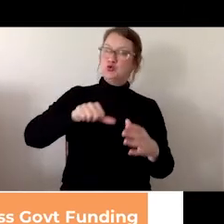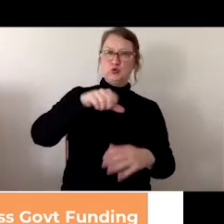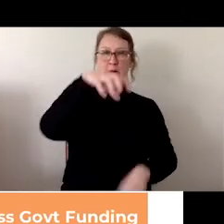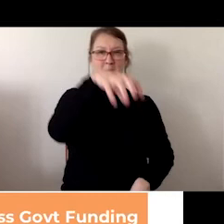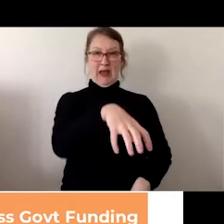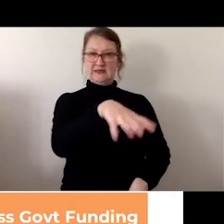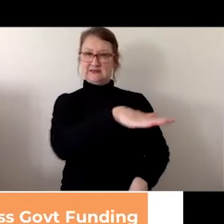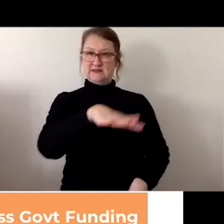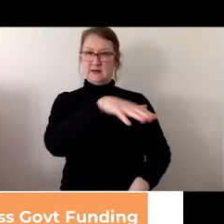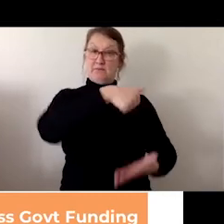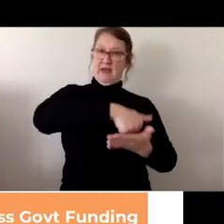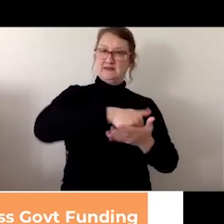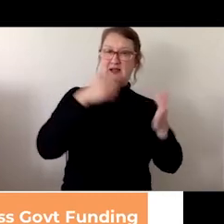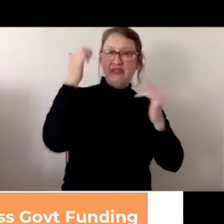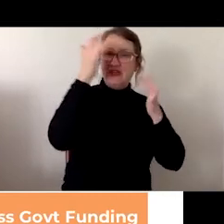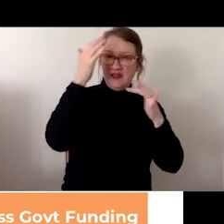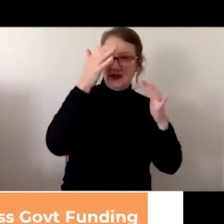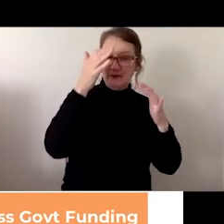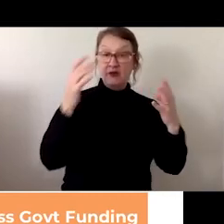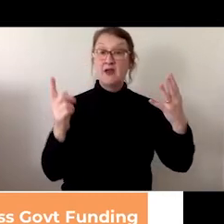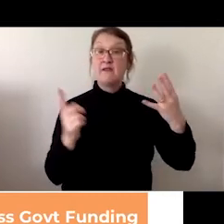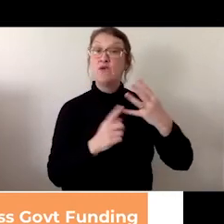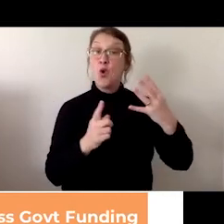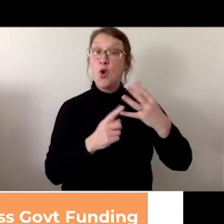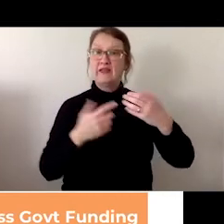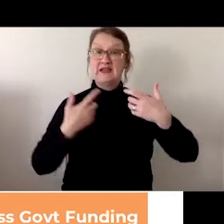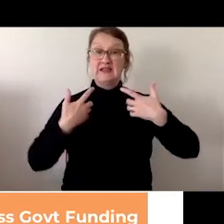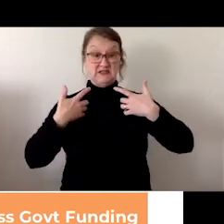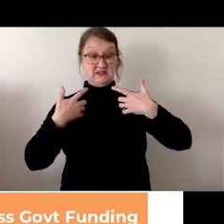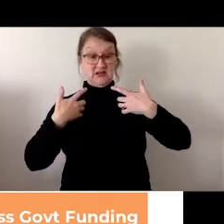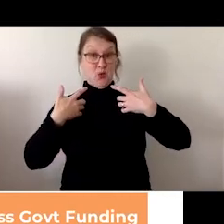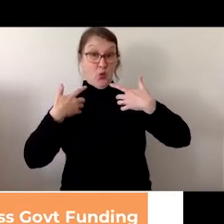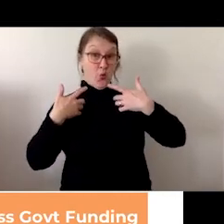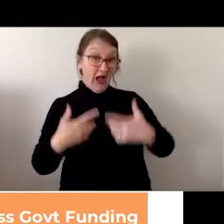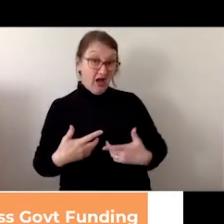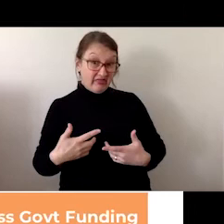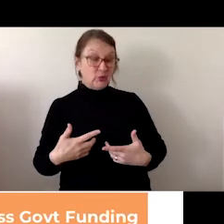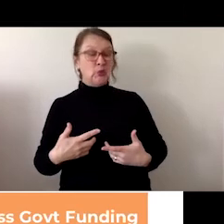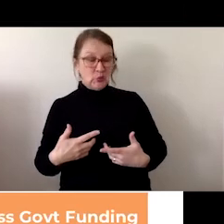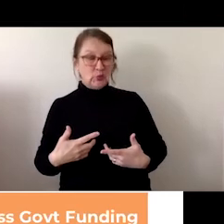The fourth area is wealth concentration. I'm predicting that we're going to see further concentration where the